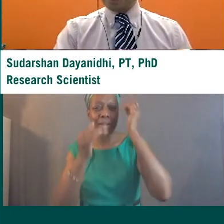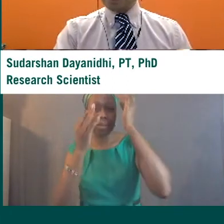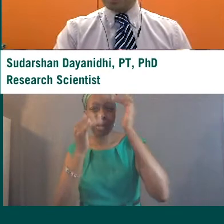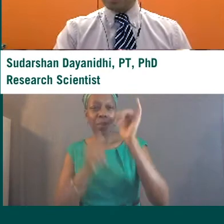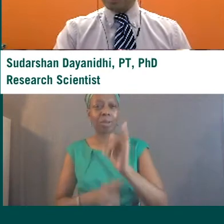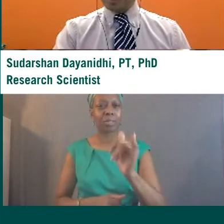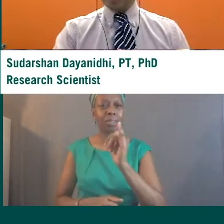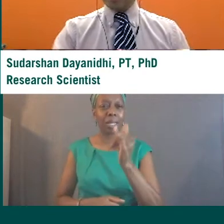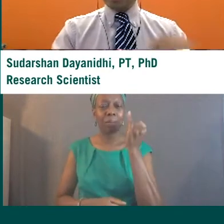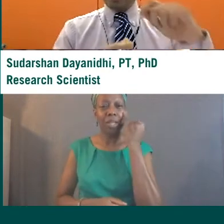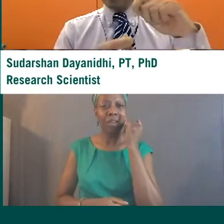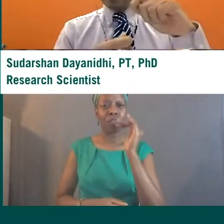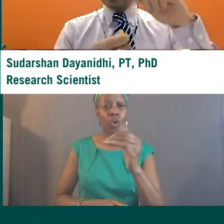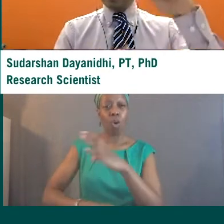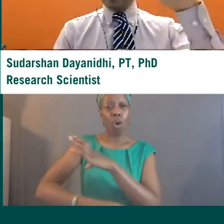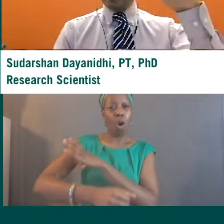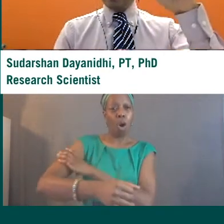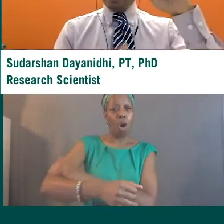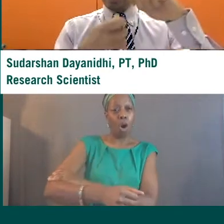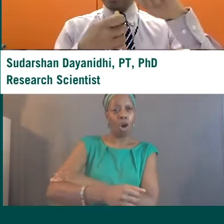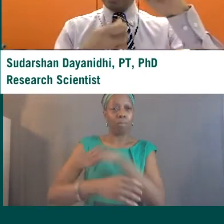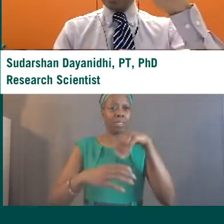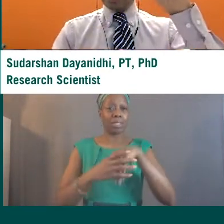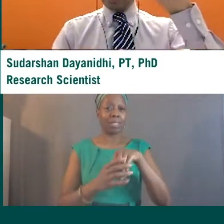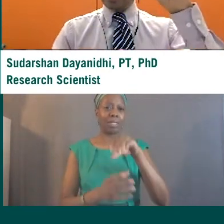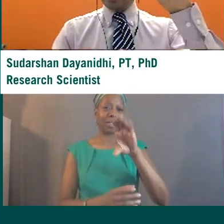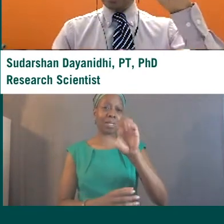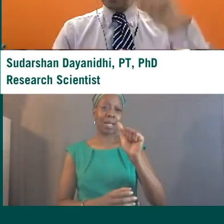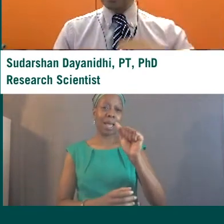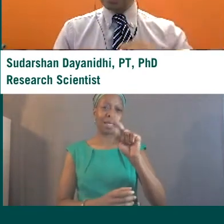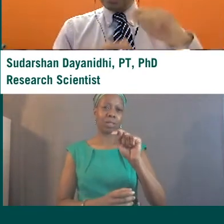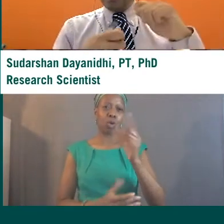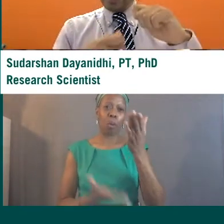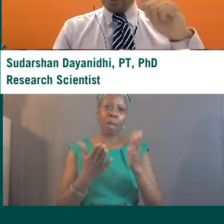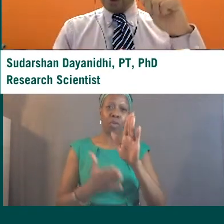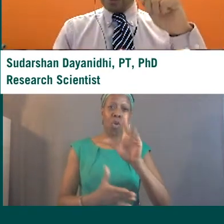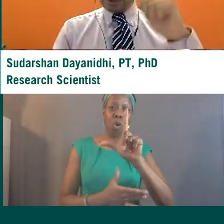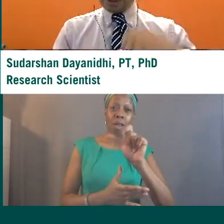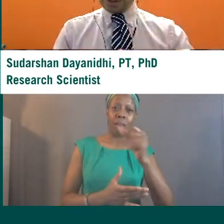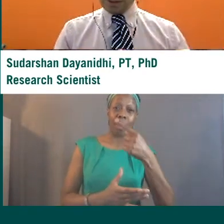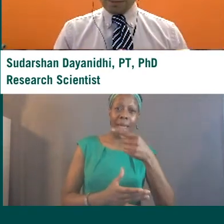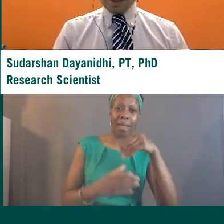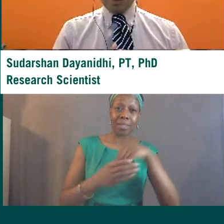So, let's imagine the muscle is growing, the bone is applying stretch in the muscle. When the bone applies stretch in the muscle,